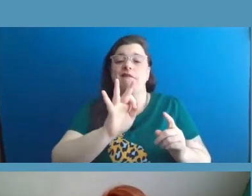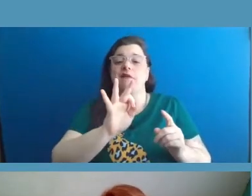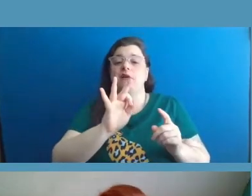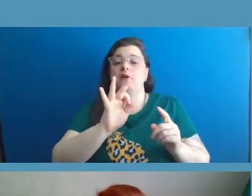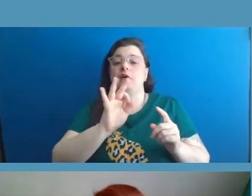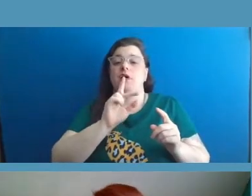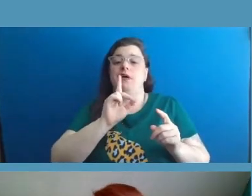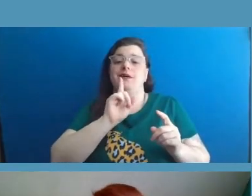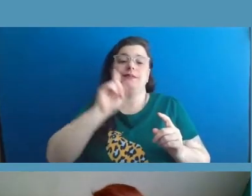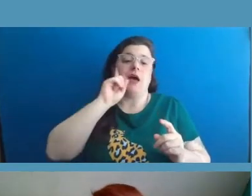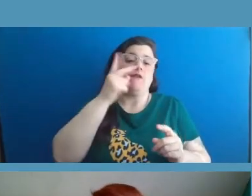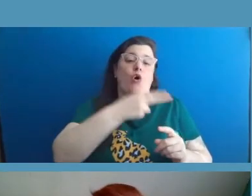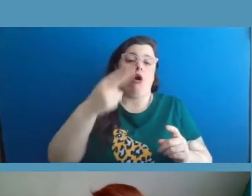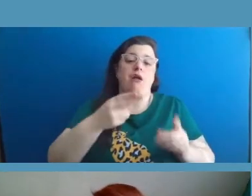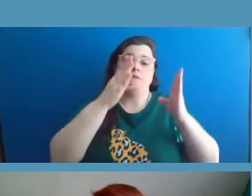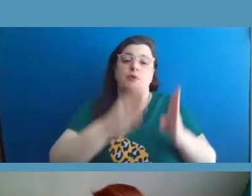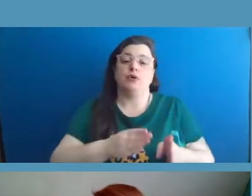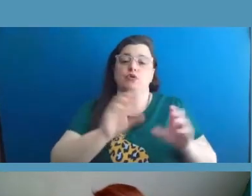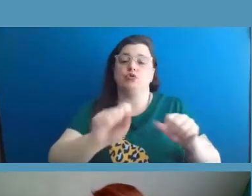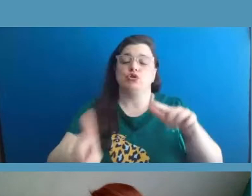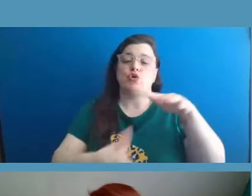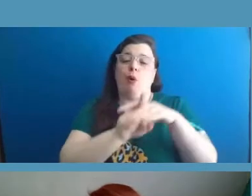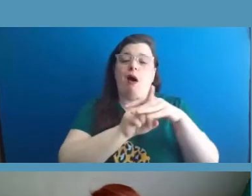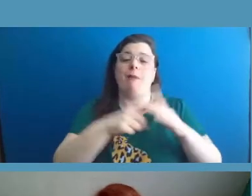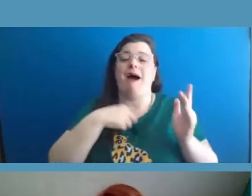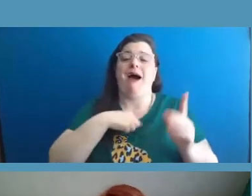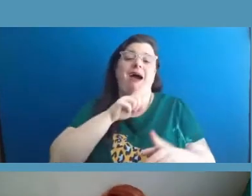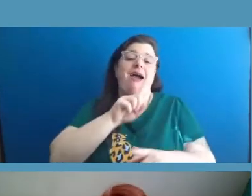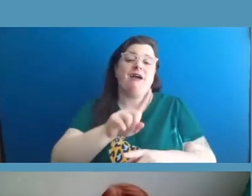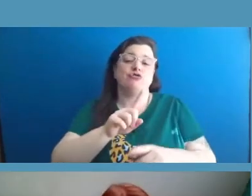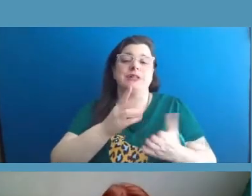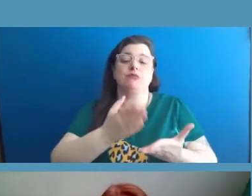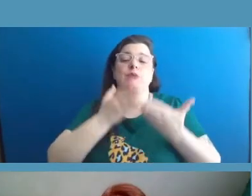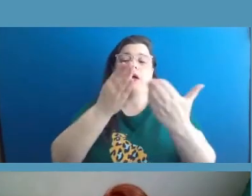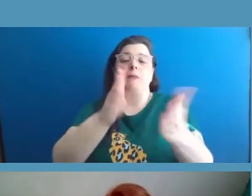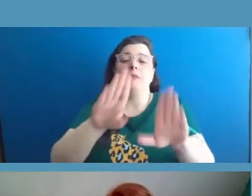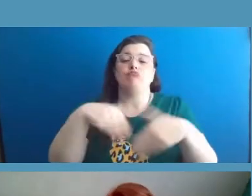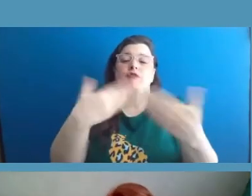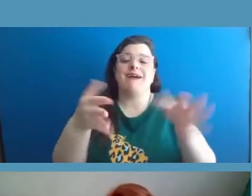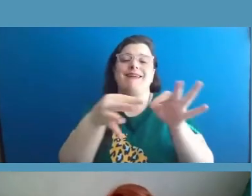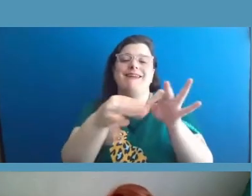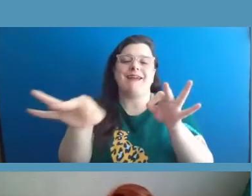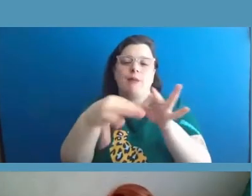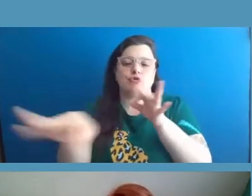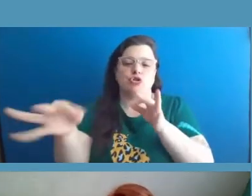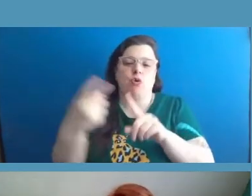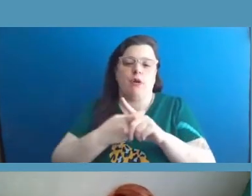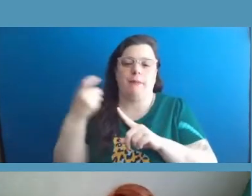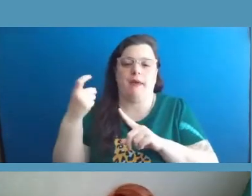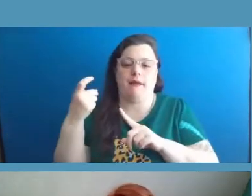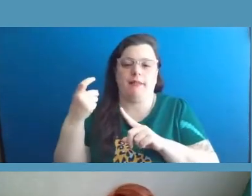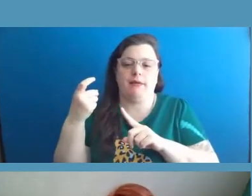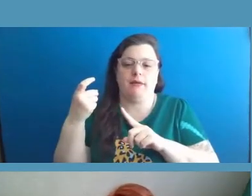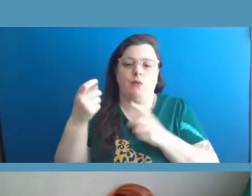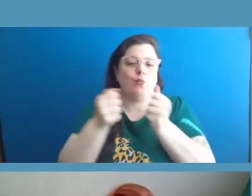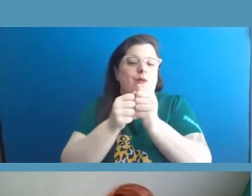else but if you do not know if a deaf or hard-of-hearing person will show up I suggest providing captions